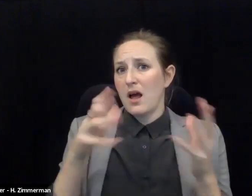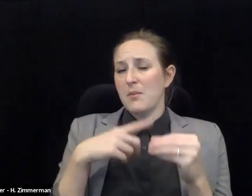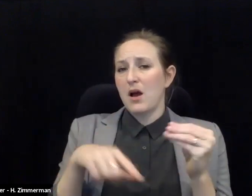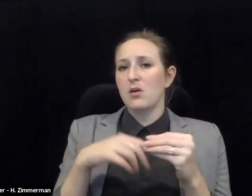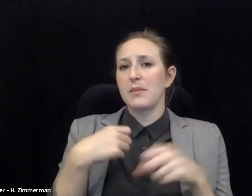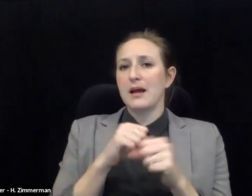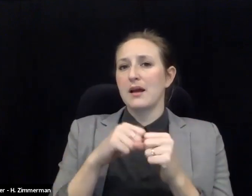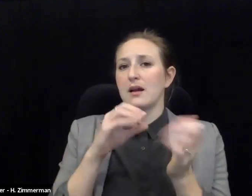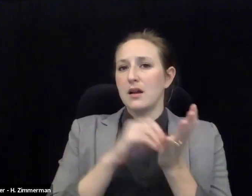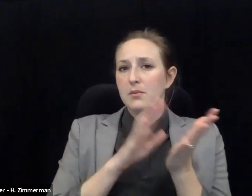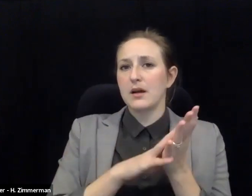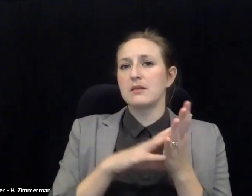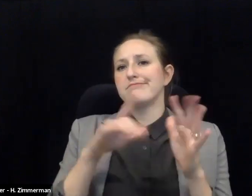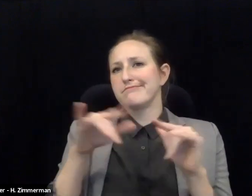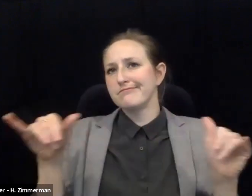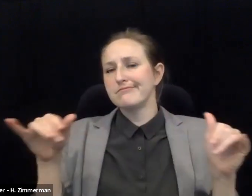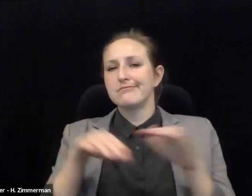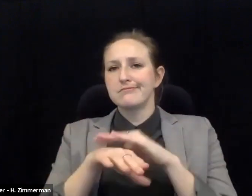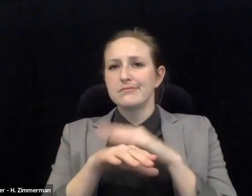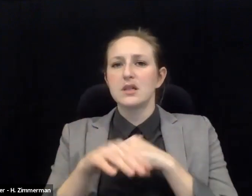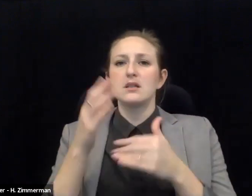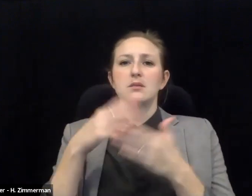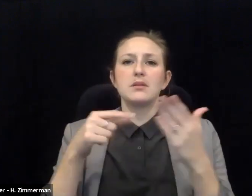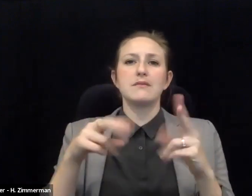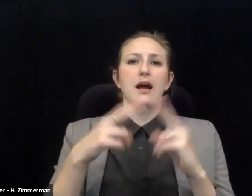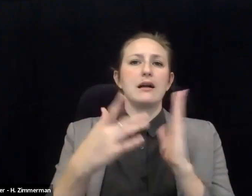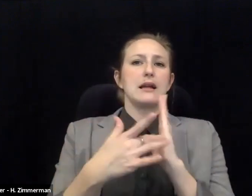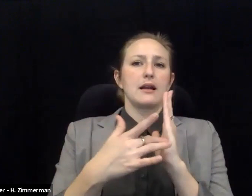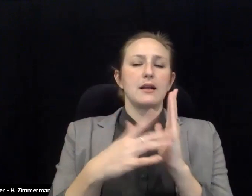accessible. Some of these were very technical like GIS and things like that